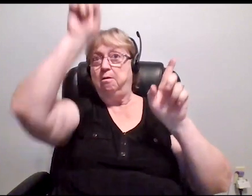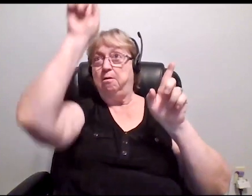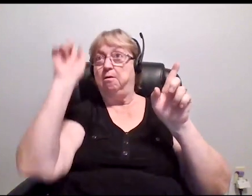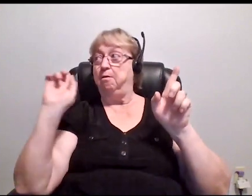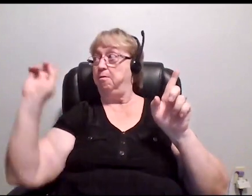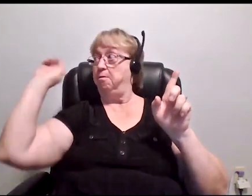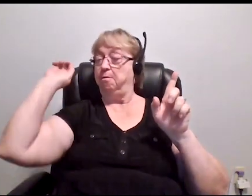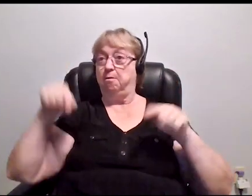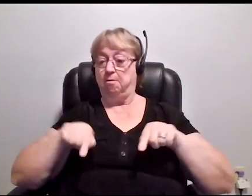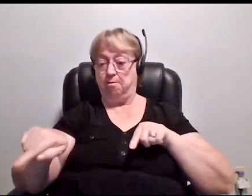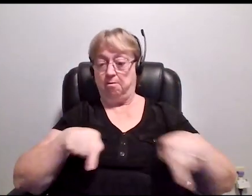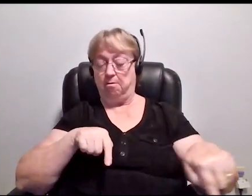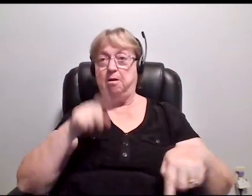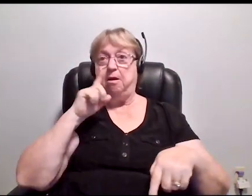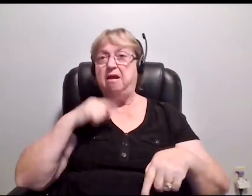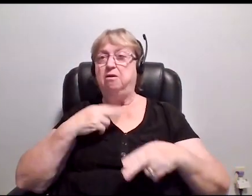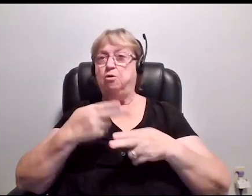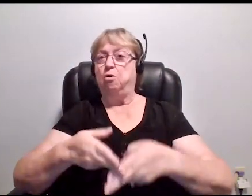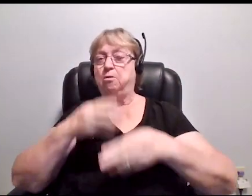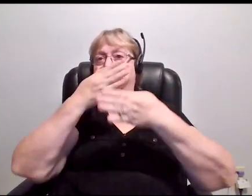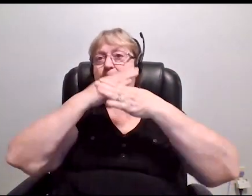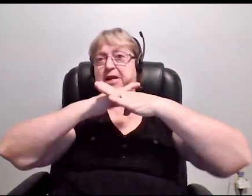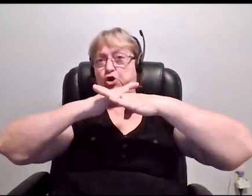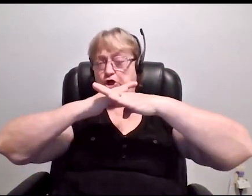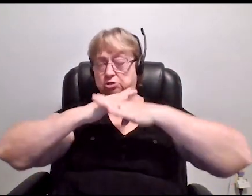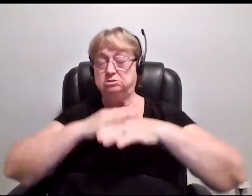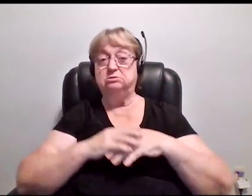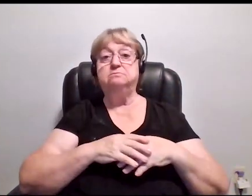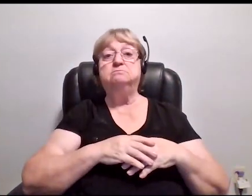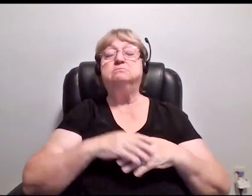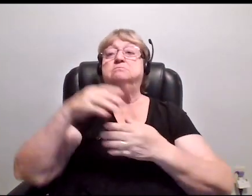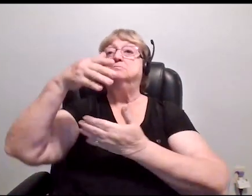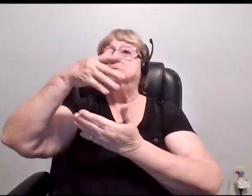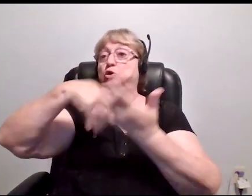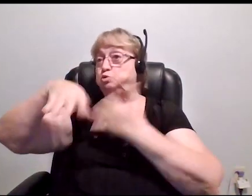and are labeled as barriers. In the social model of disability, disability really